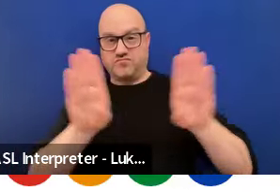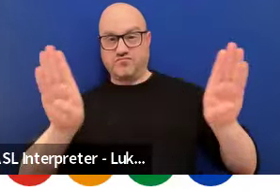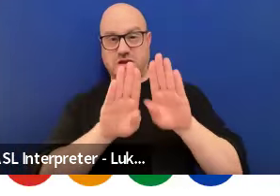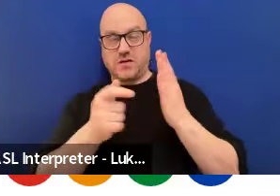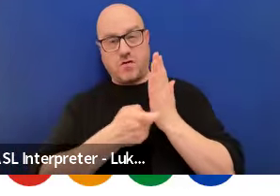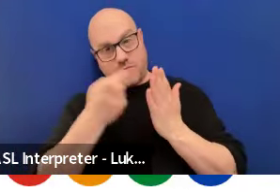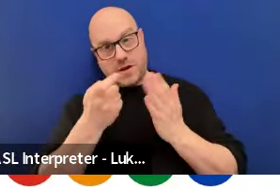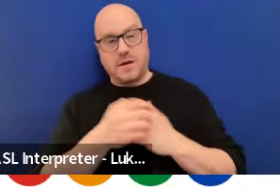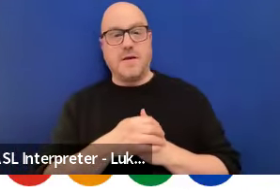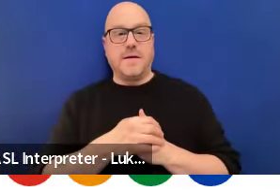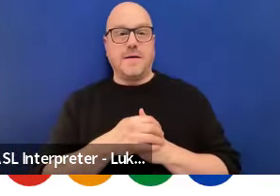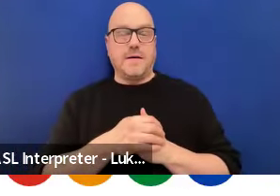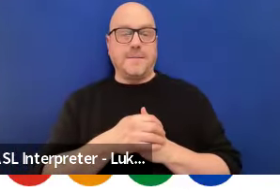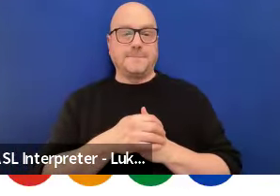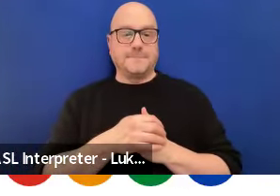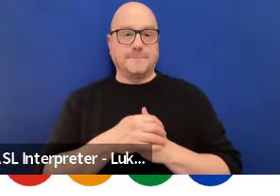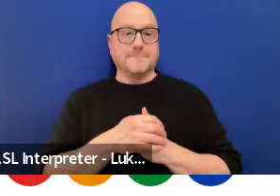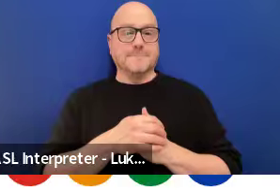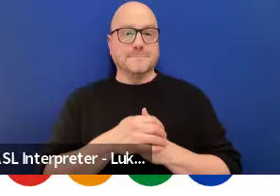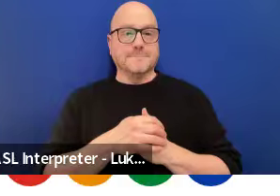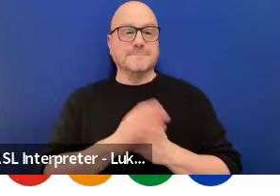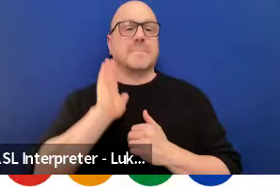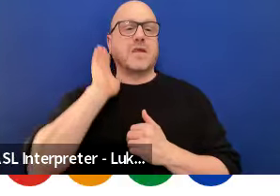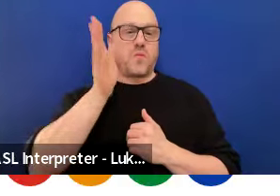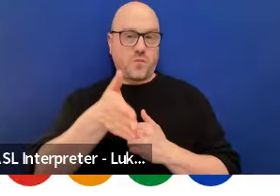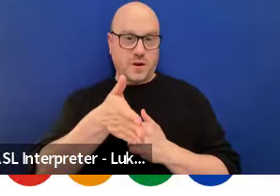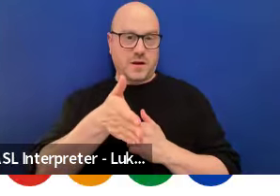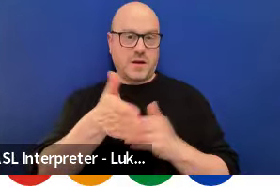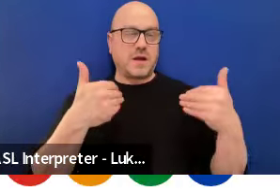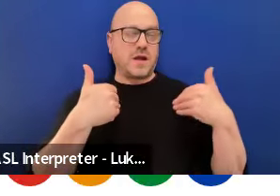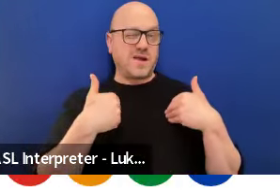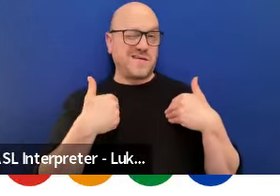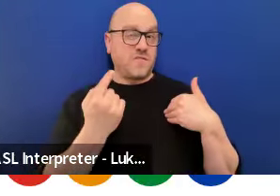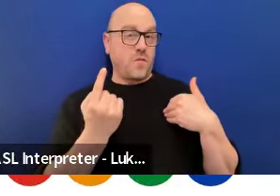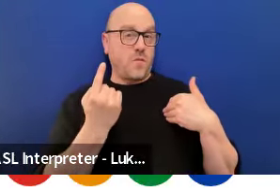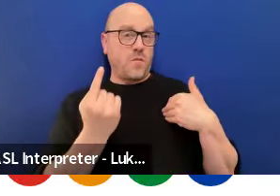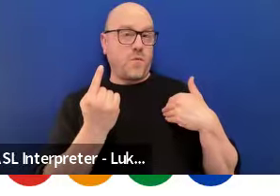WILL BE UP TO 20.